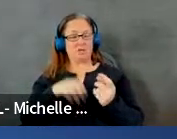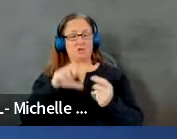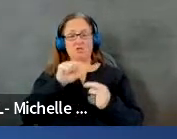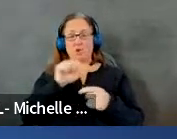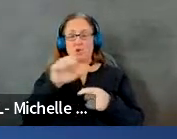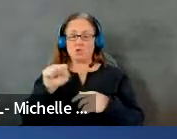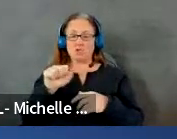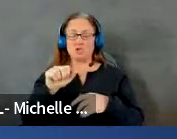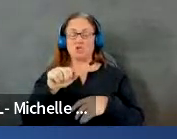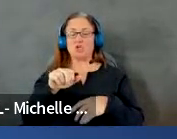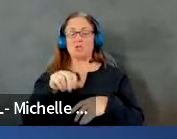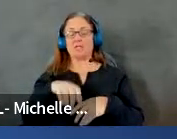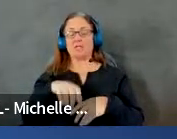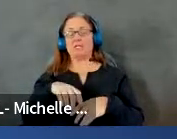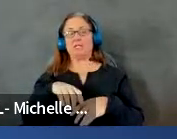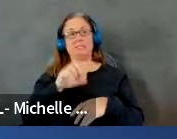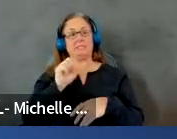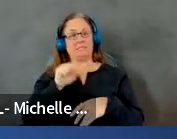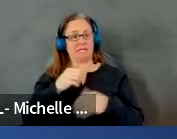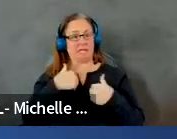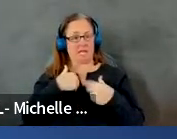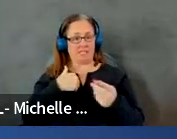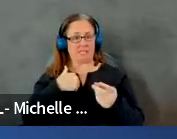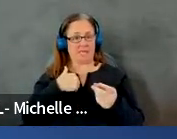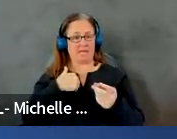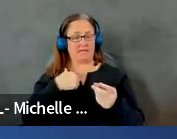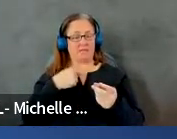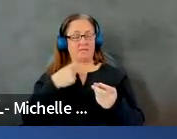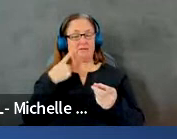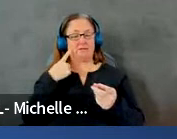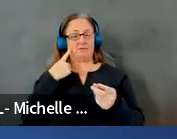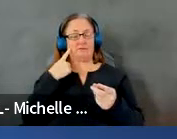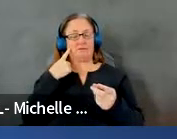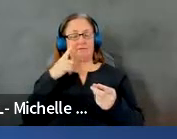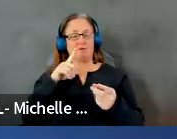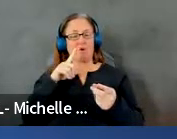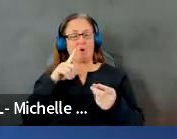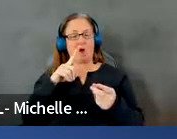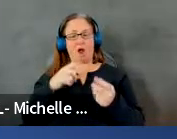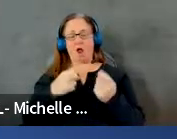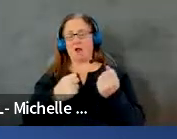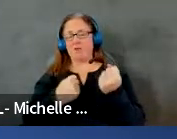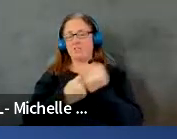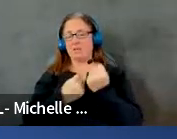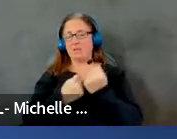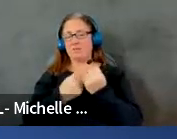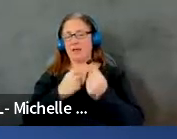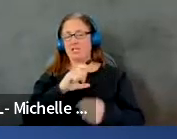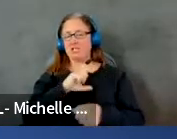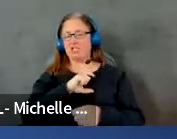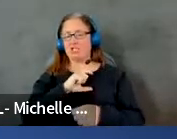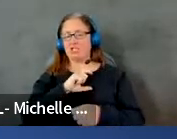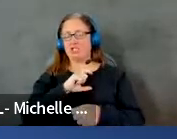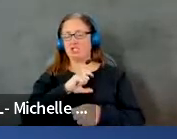Administration certainly does in the form of the supplemental security income program and